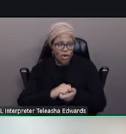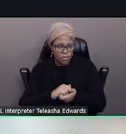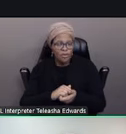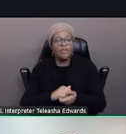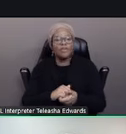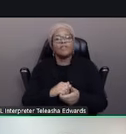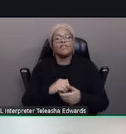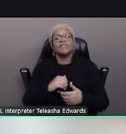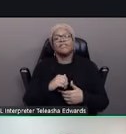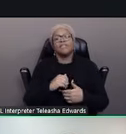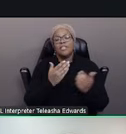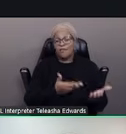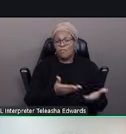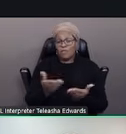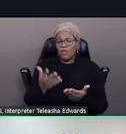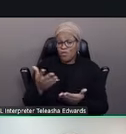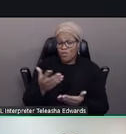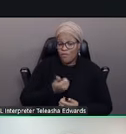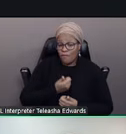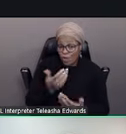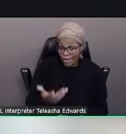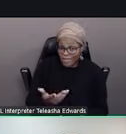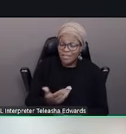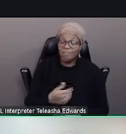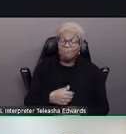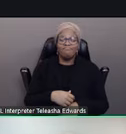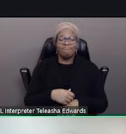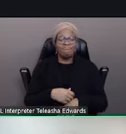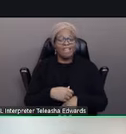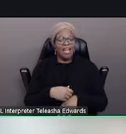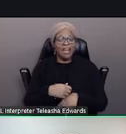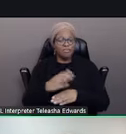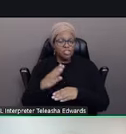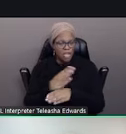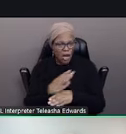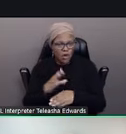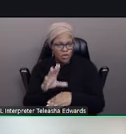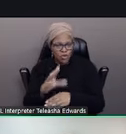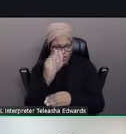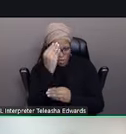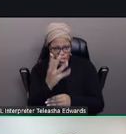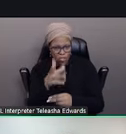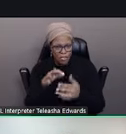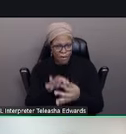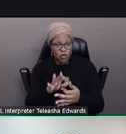um, share information about your experiences. And so, our responsibility obviously and our